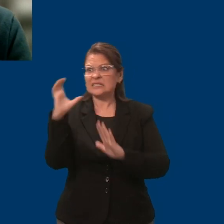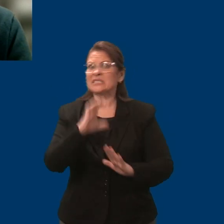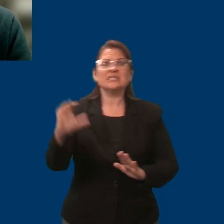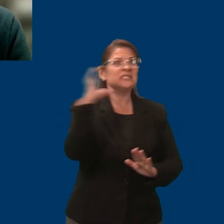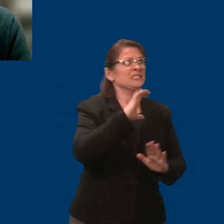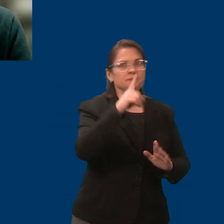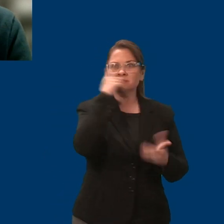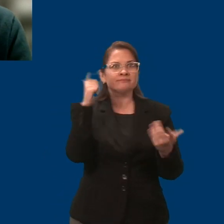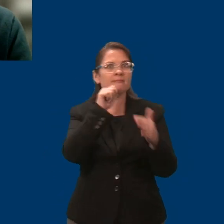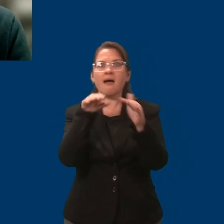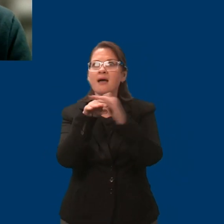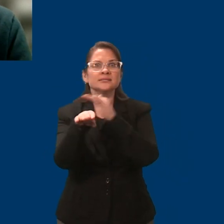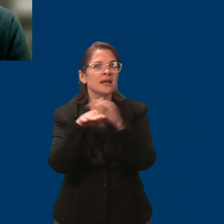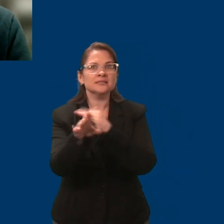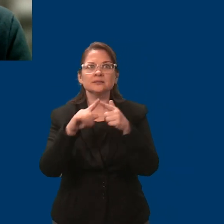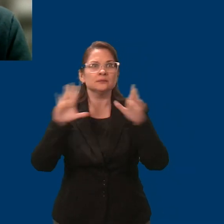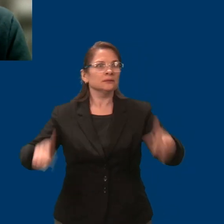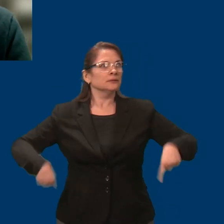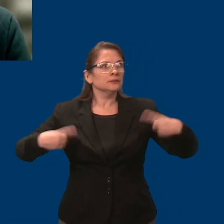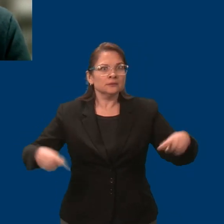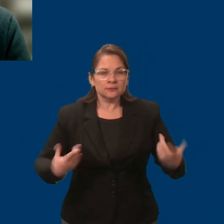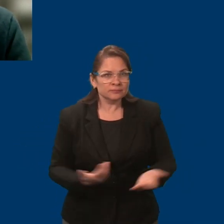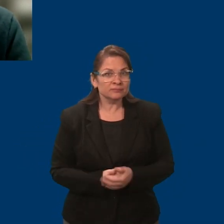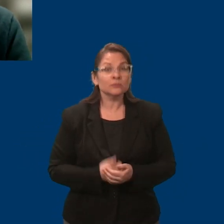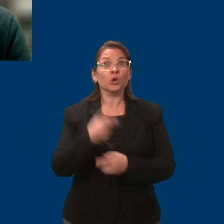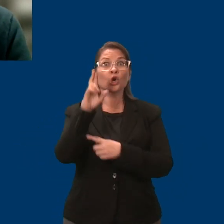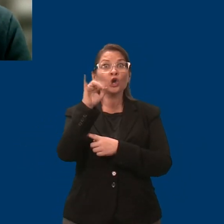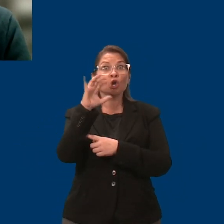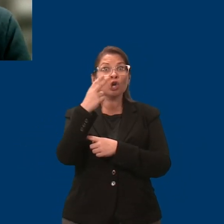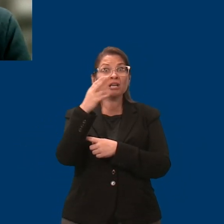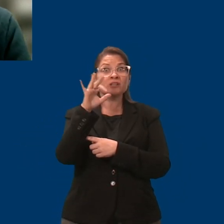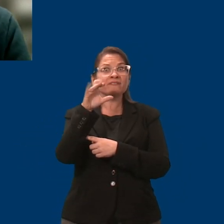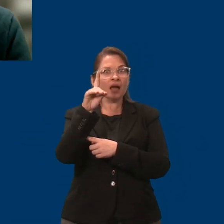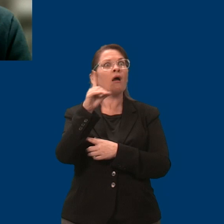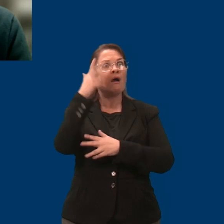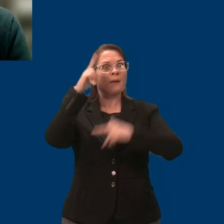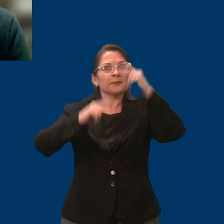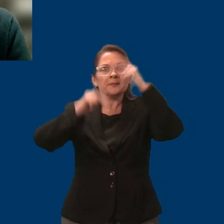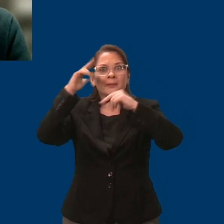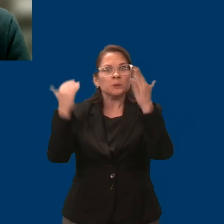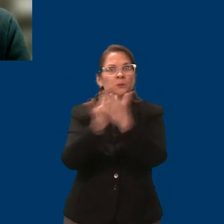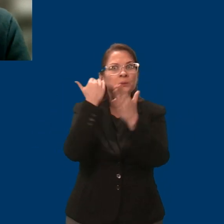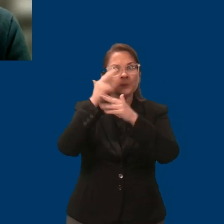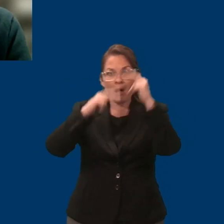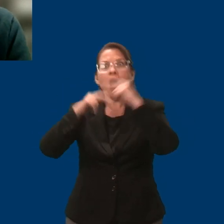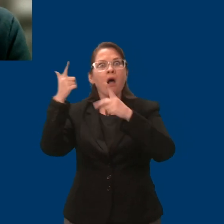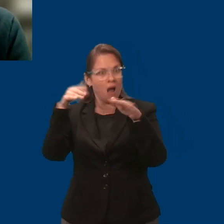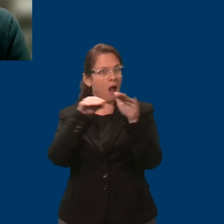to ensure that not only are accessible units being built, but they're actually accessible to those who need them,